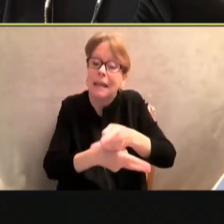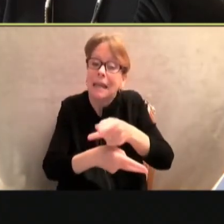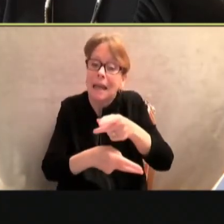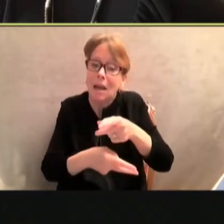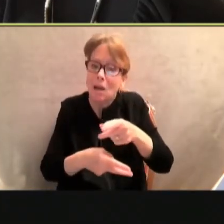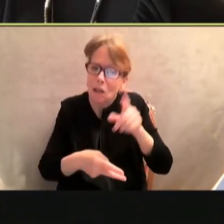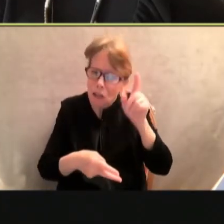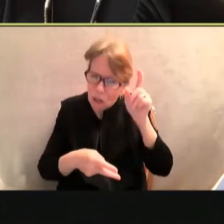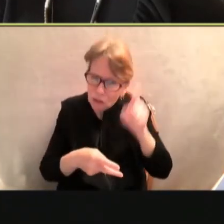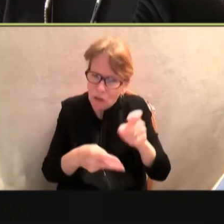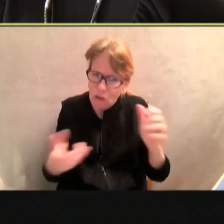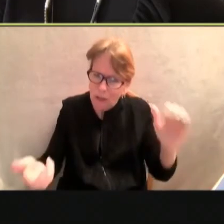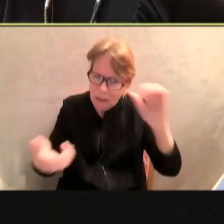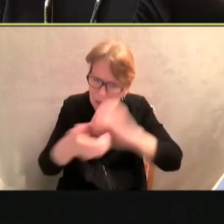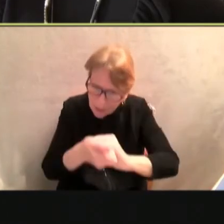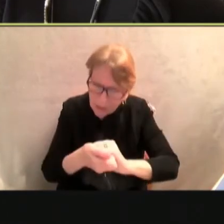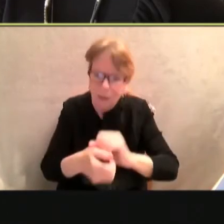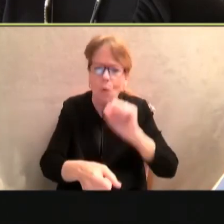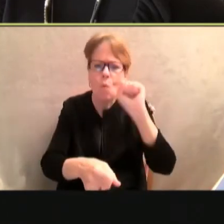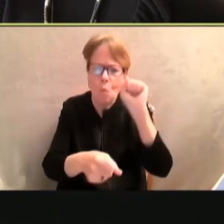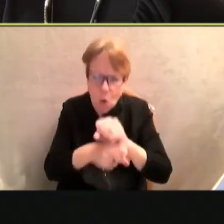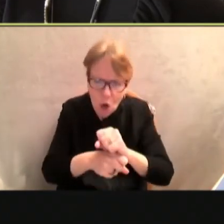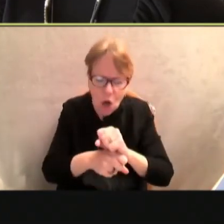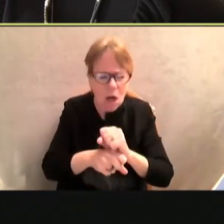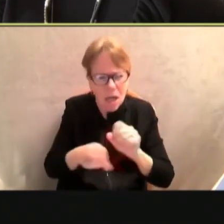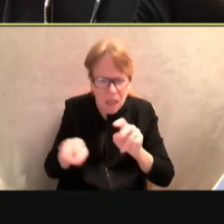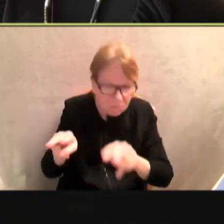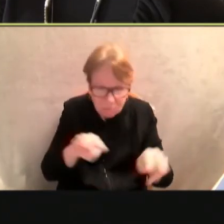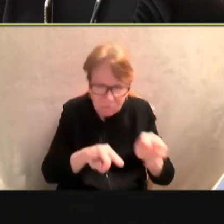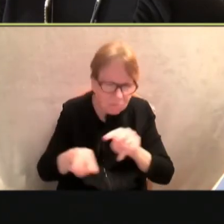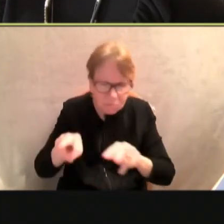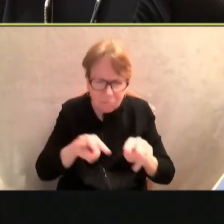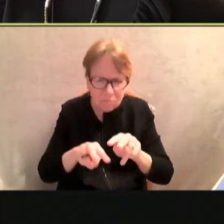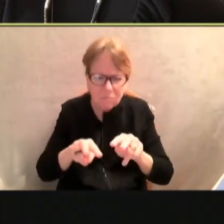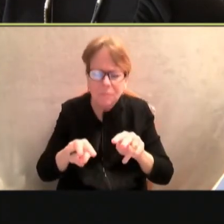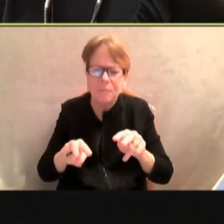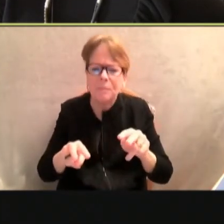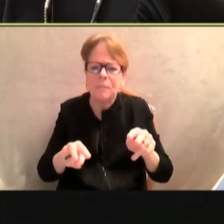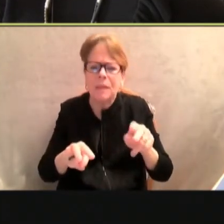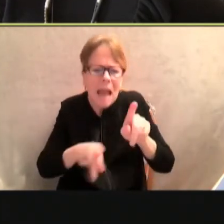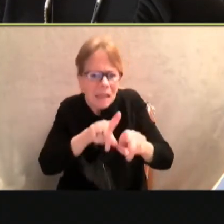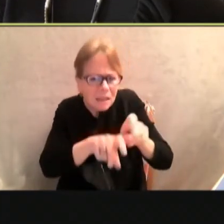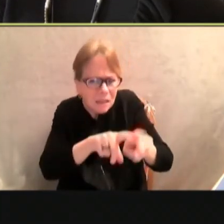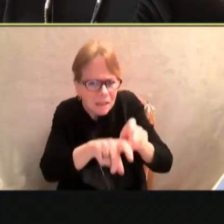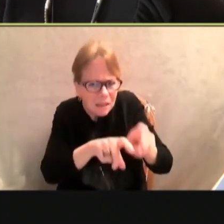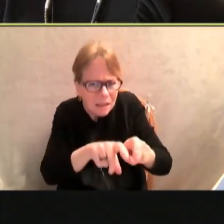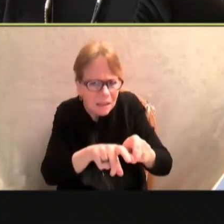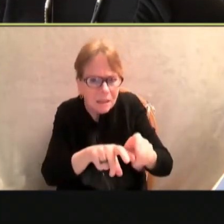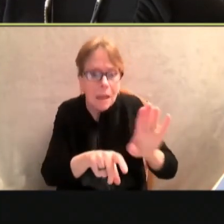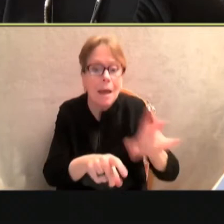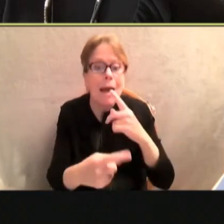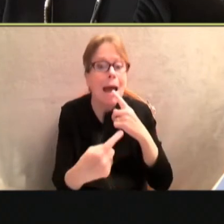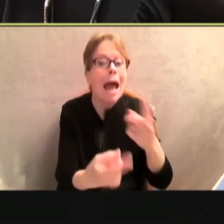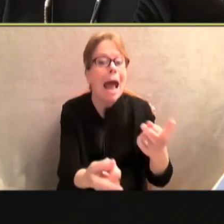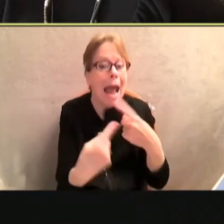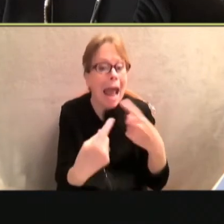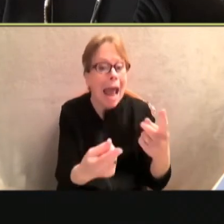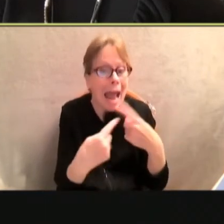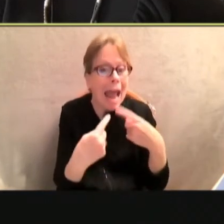make sure that they're providing those supports and modifications that will allow not only